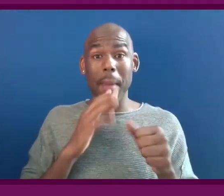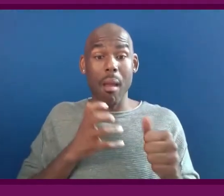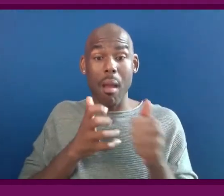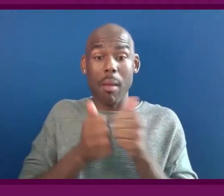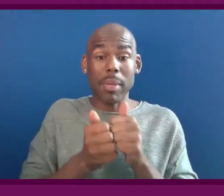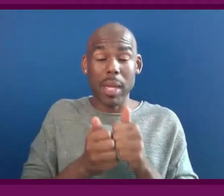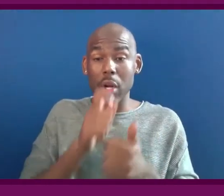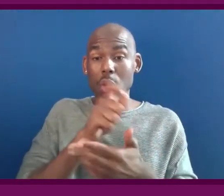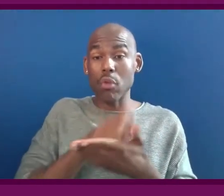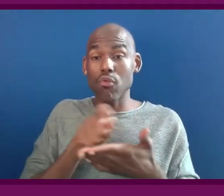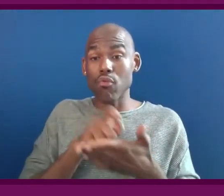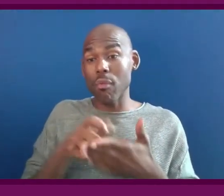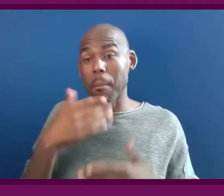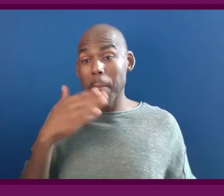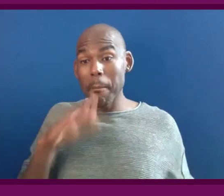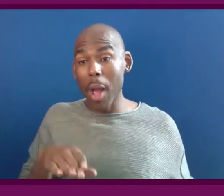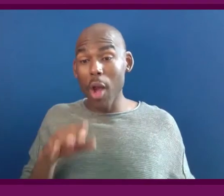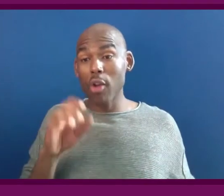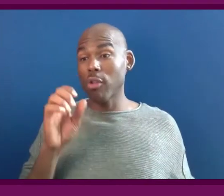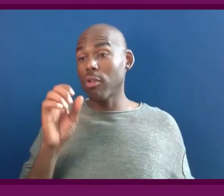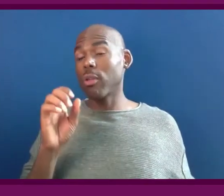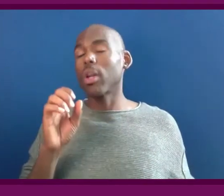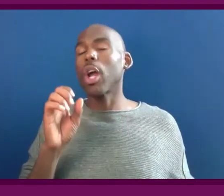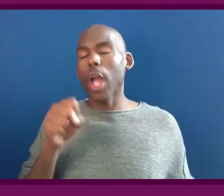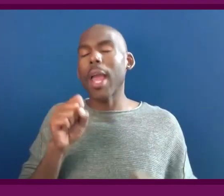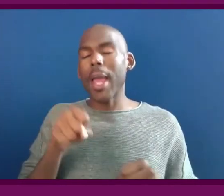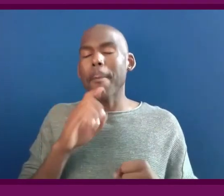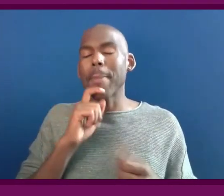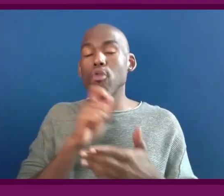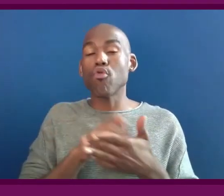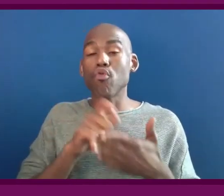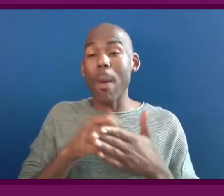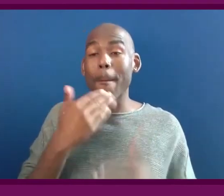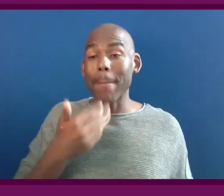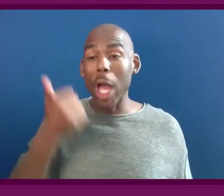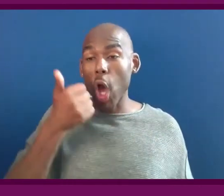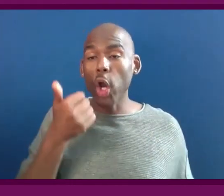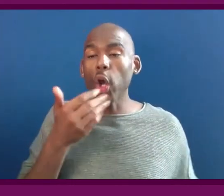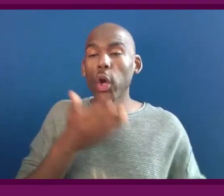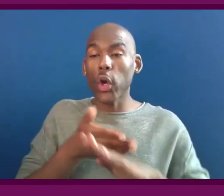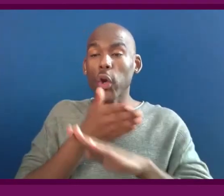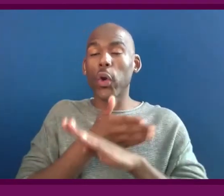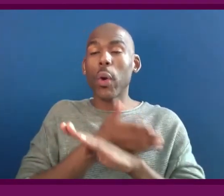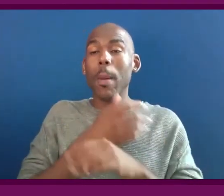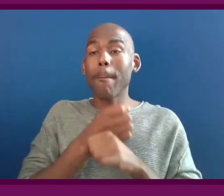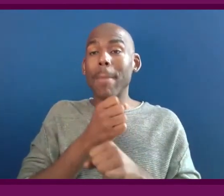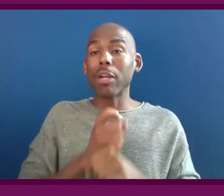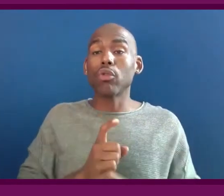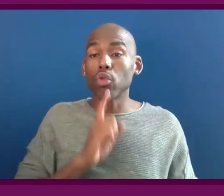better and could be more inclusive with regards to making sure that we're touching on some